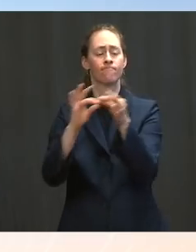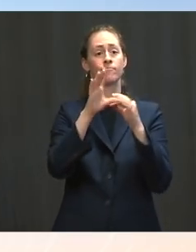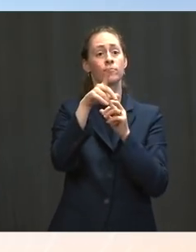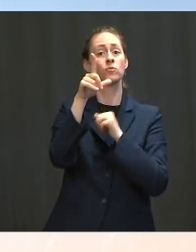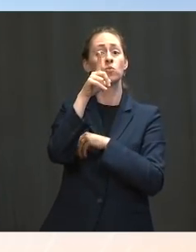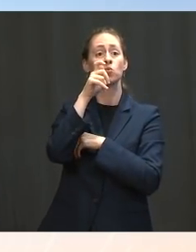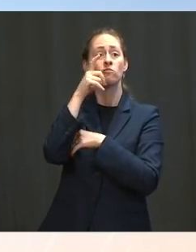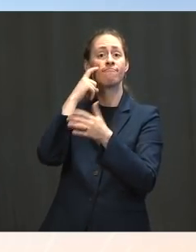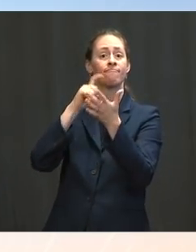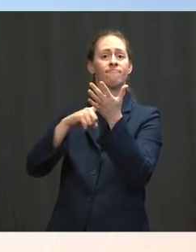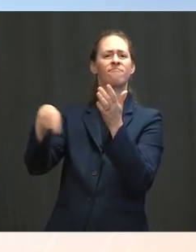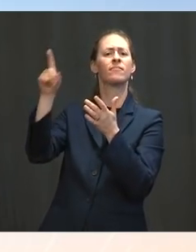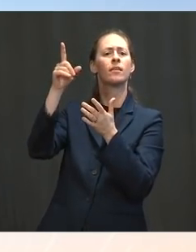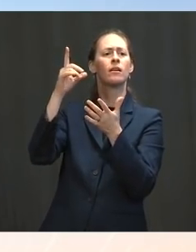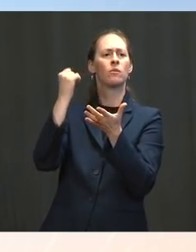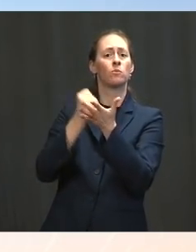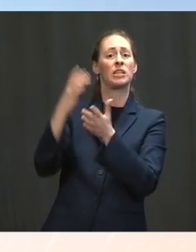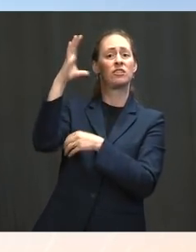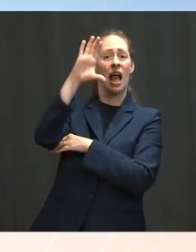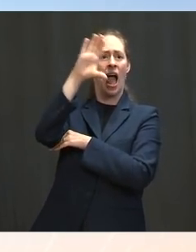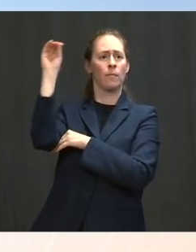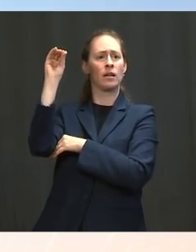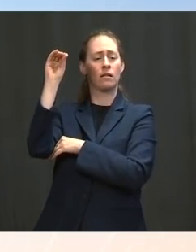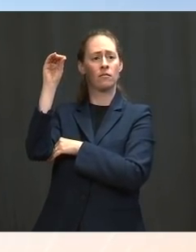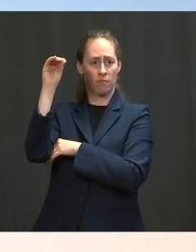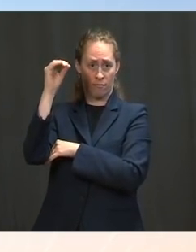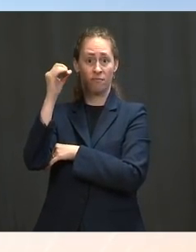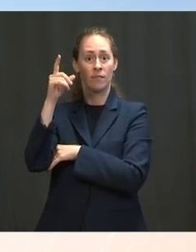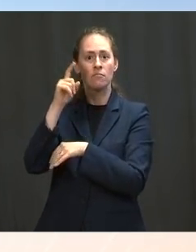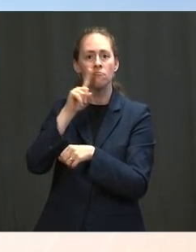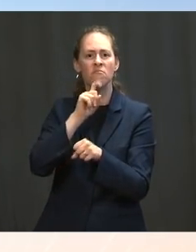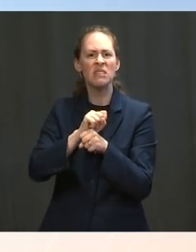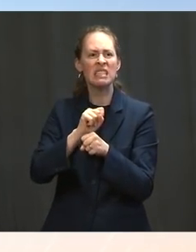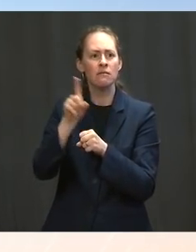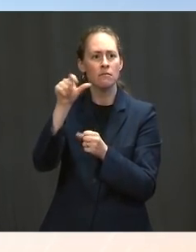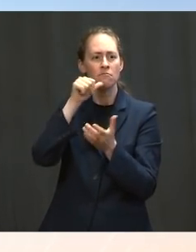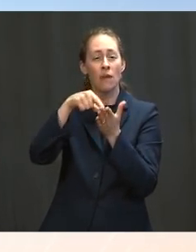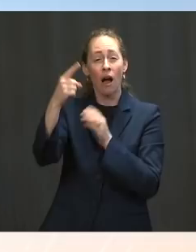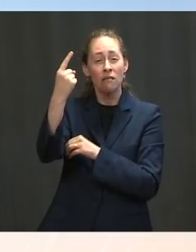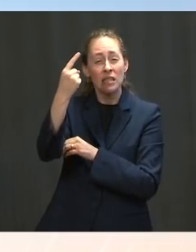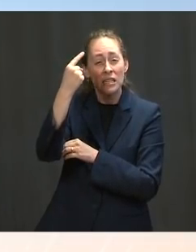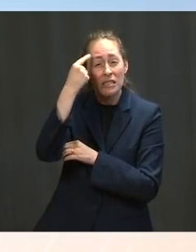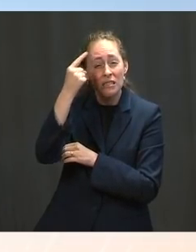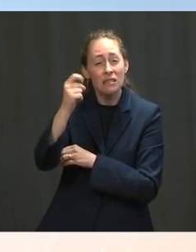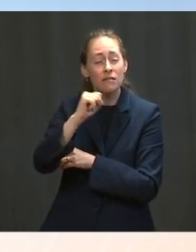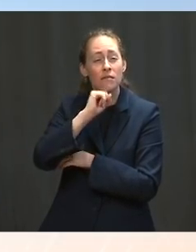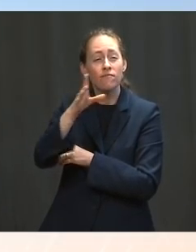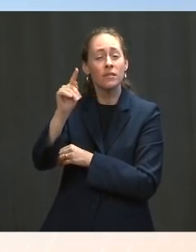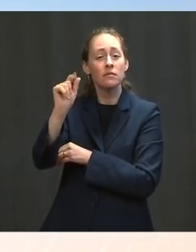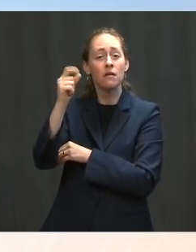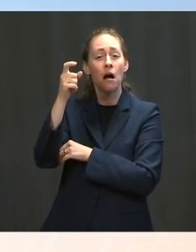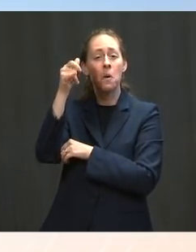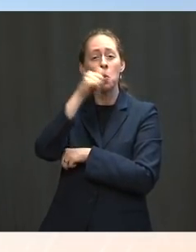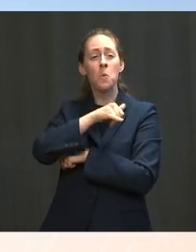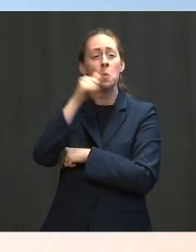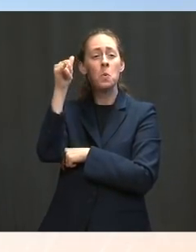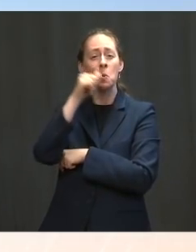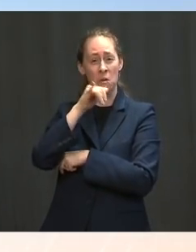a number of them didn't pay any taxes at all. And that certainly is not something that is viable, nor does the President think that is fair.